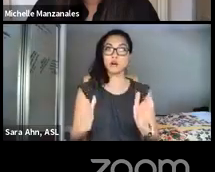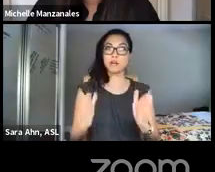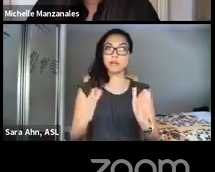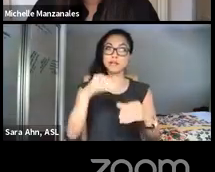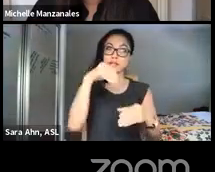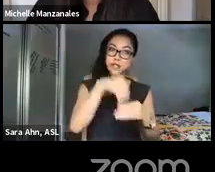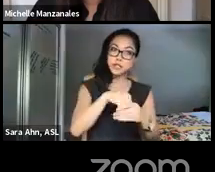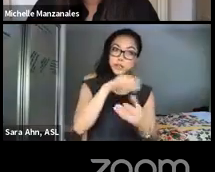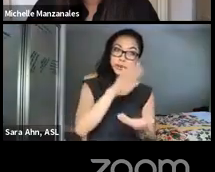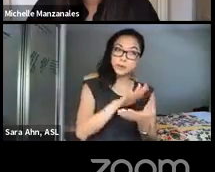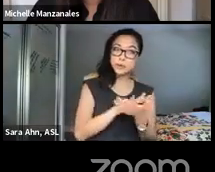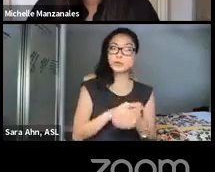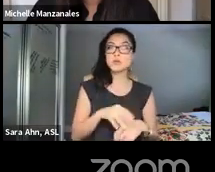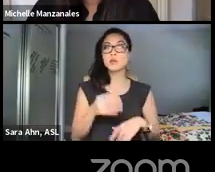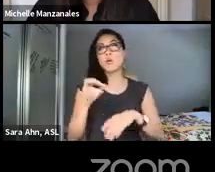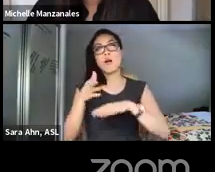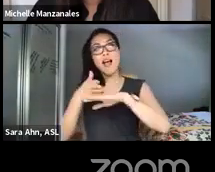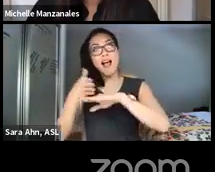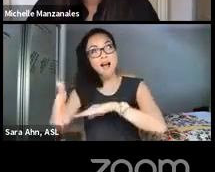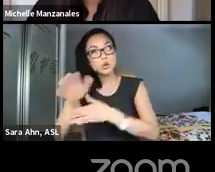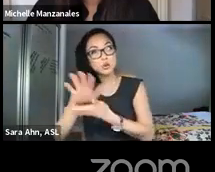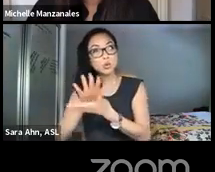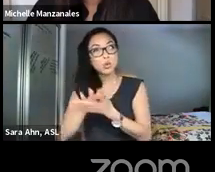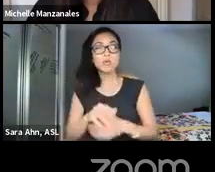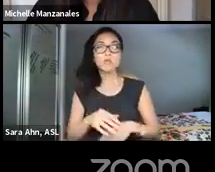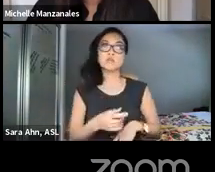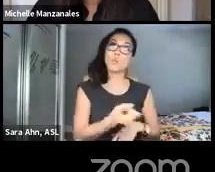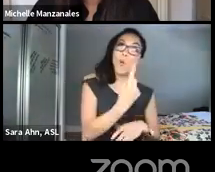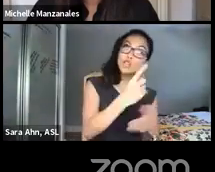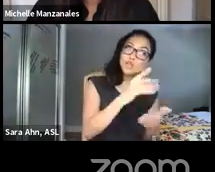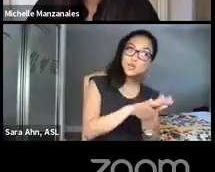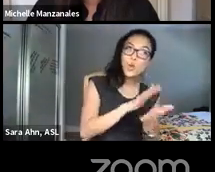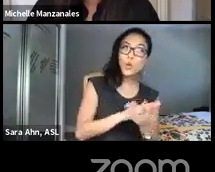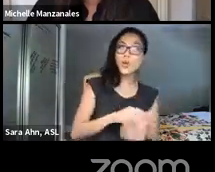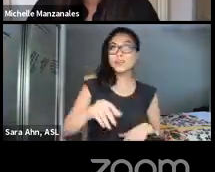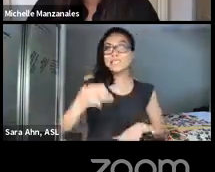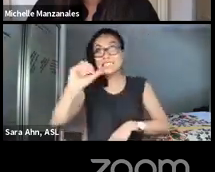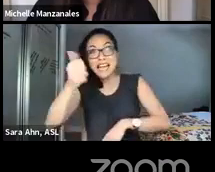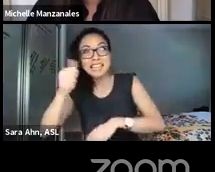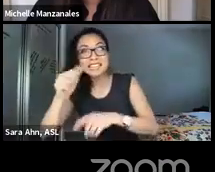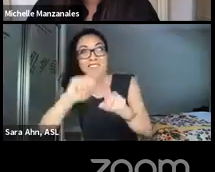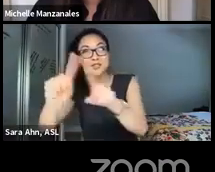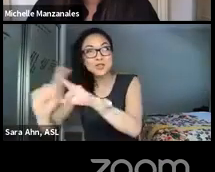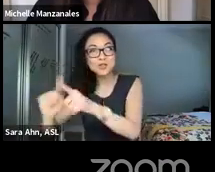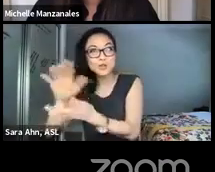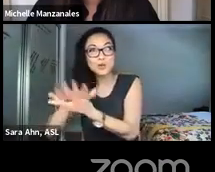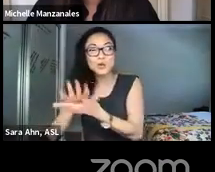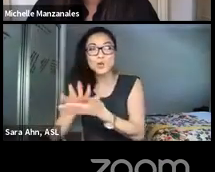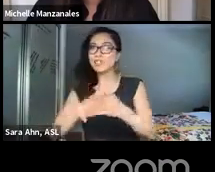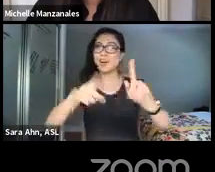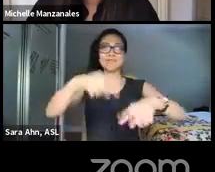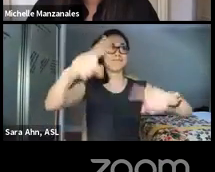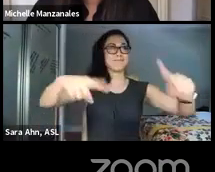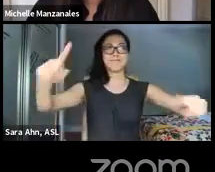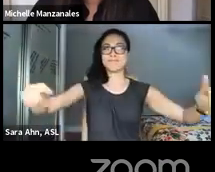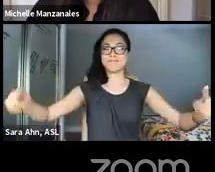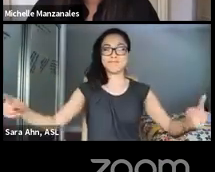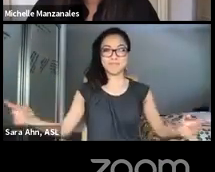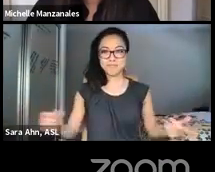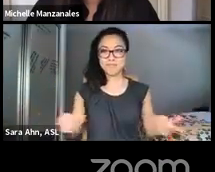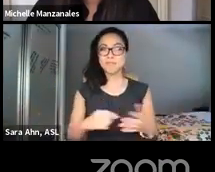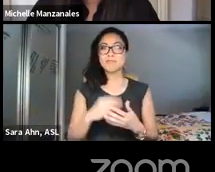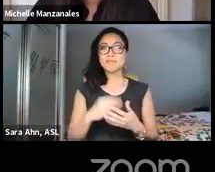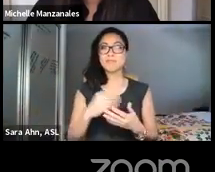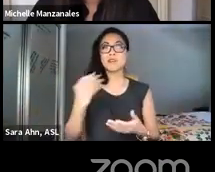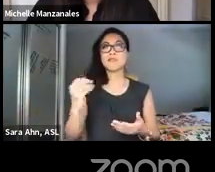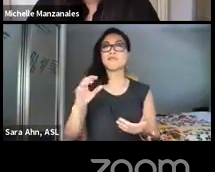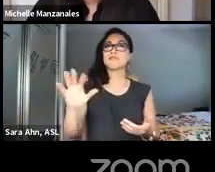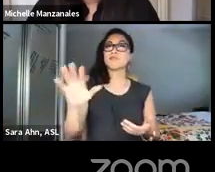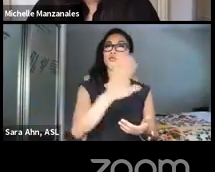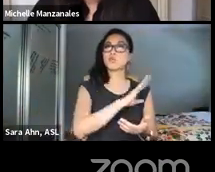We want to look at the folks in D.O.E. and the Department of Education and the dance